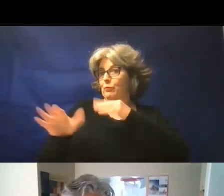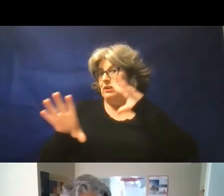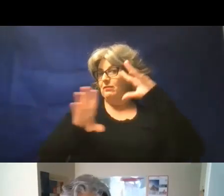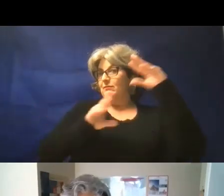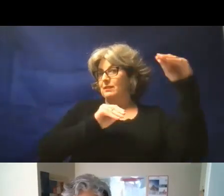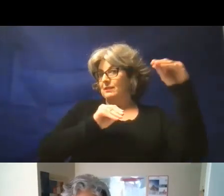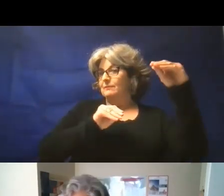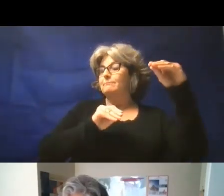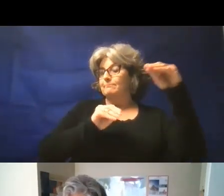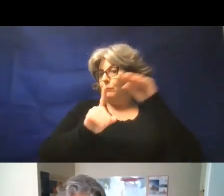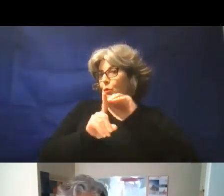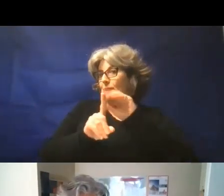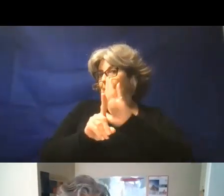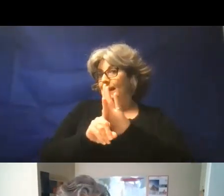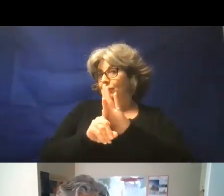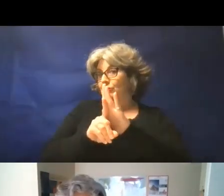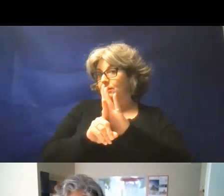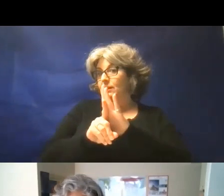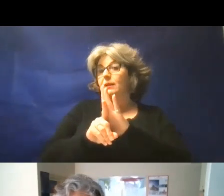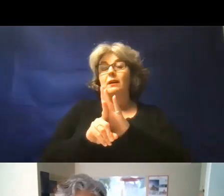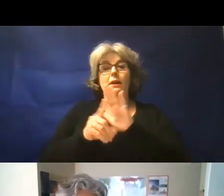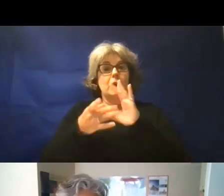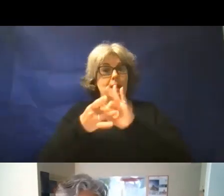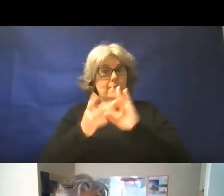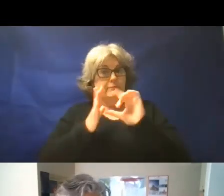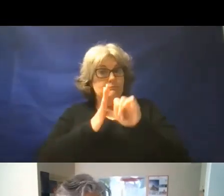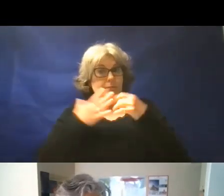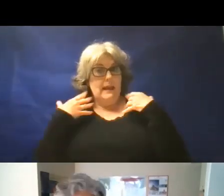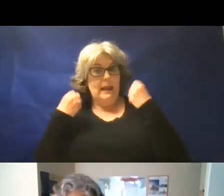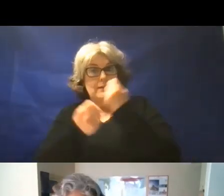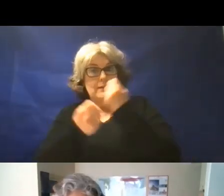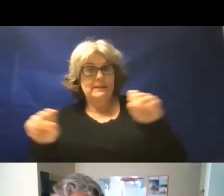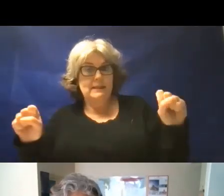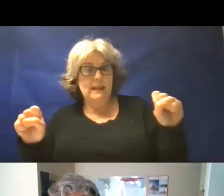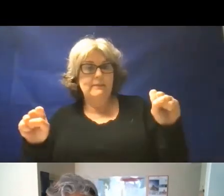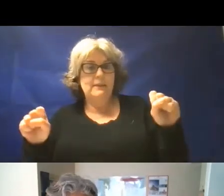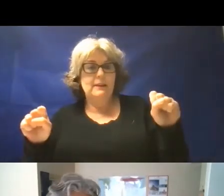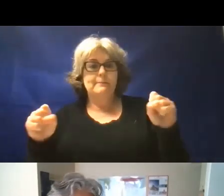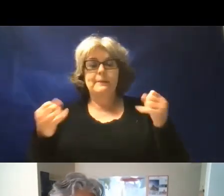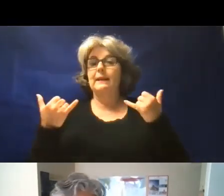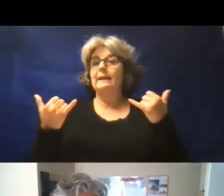does have a strong health and safety component and it includes now these solid cove acknowledge